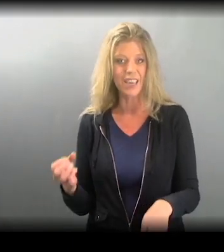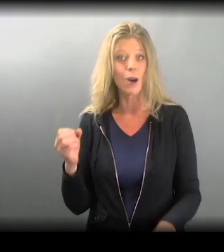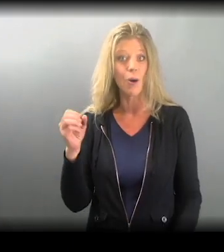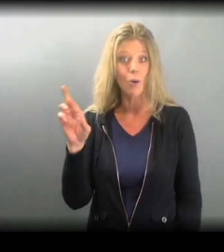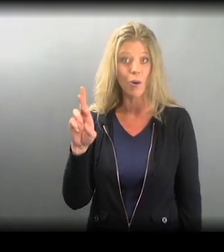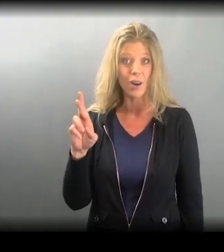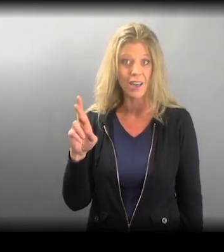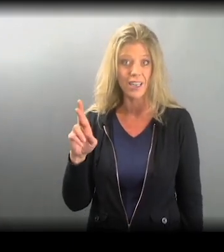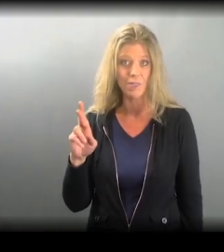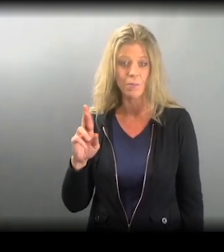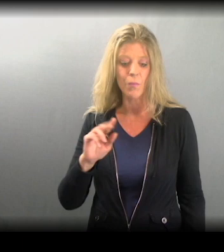or -